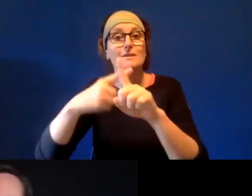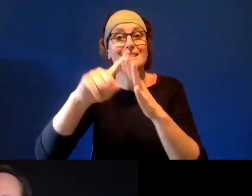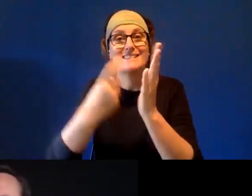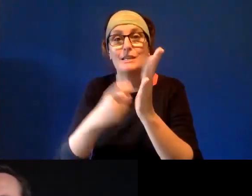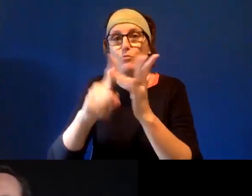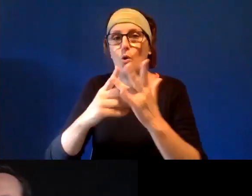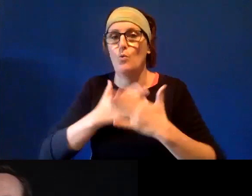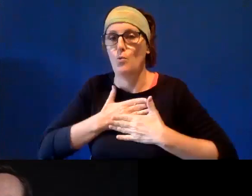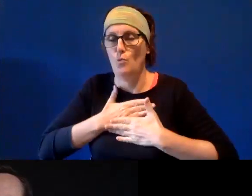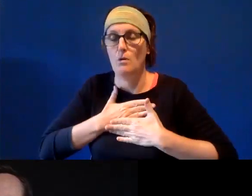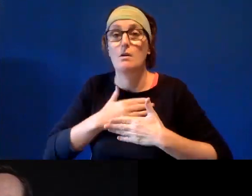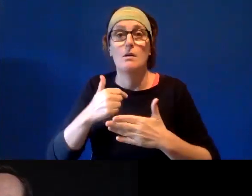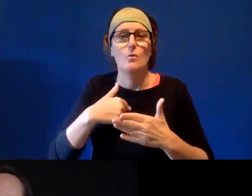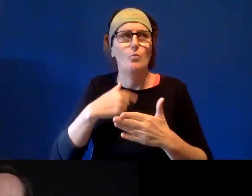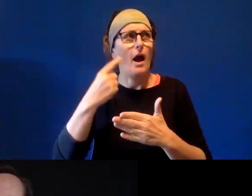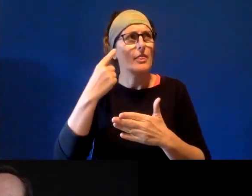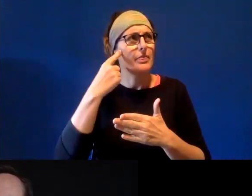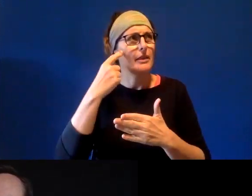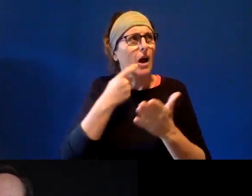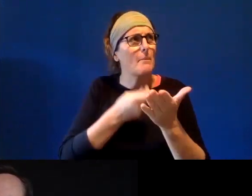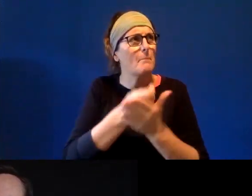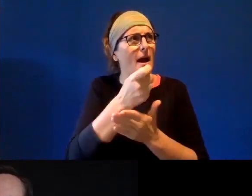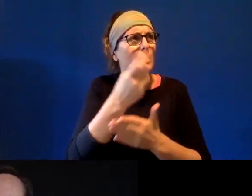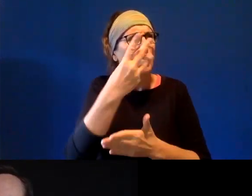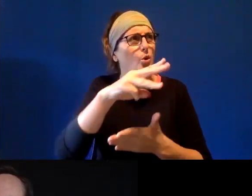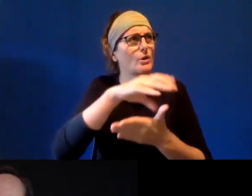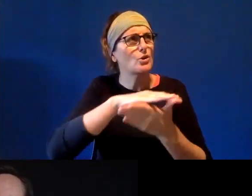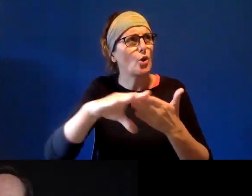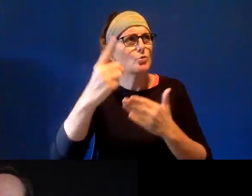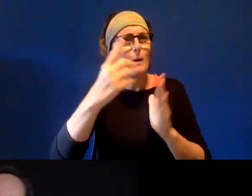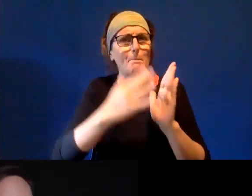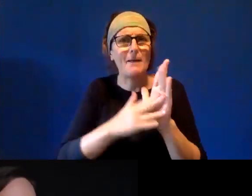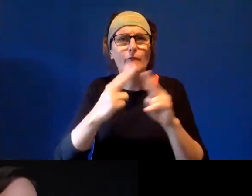it, Maxing it out, I think I paid $30 a month for the membership so I